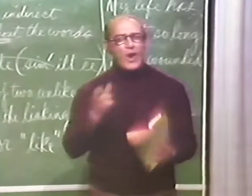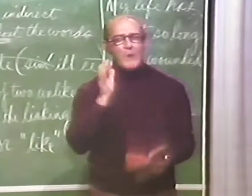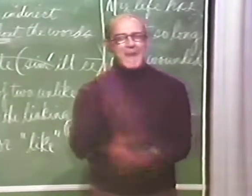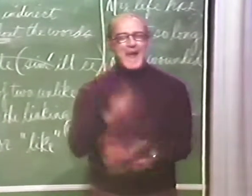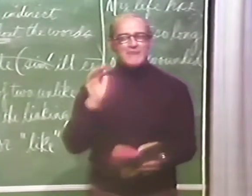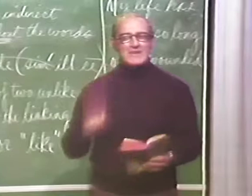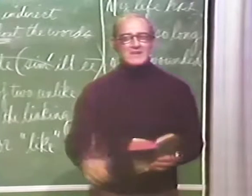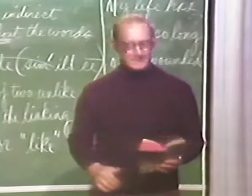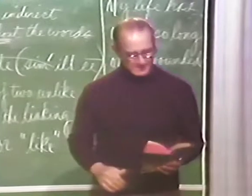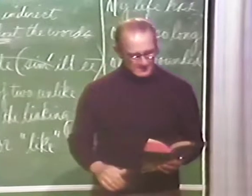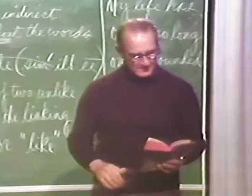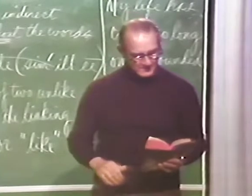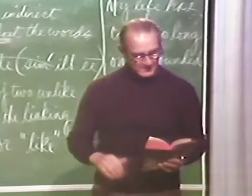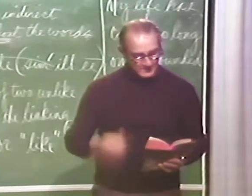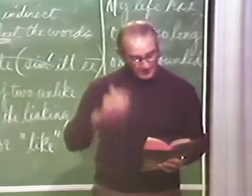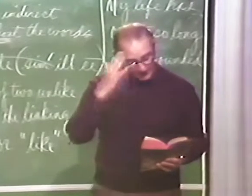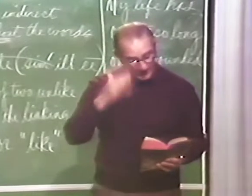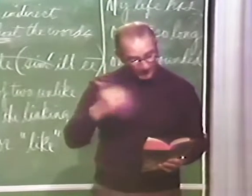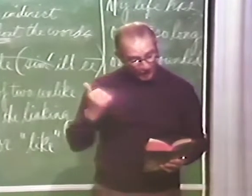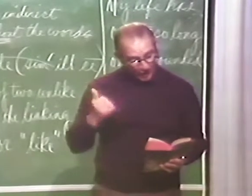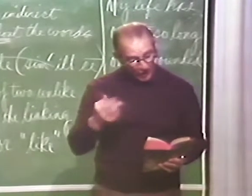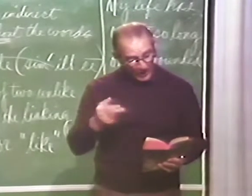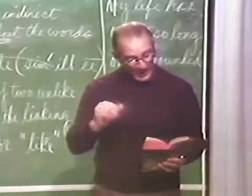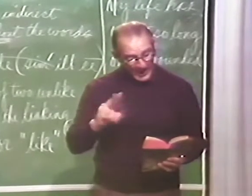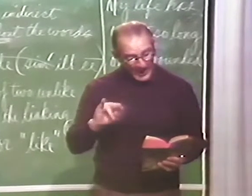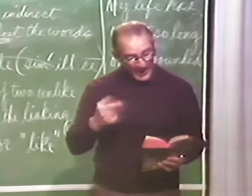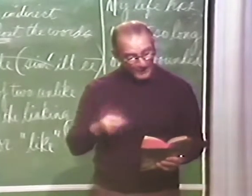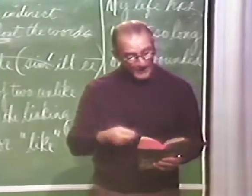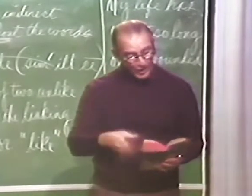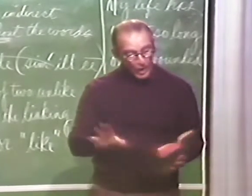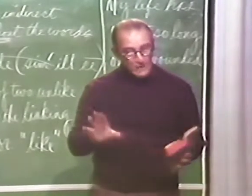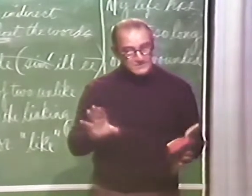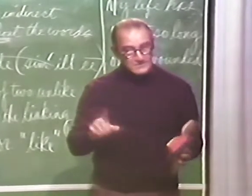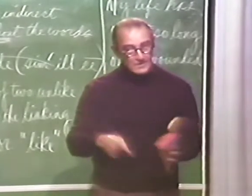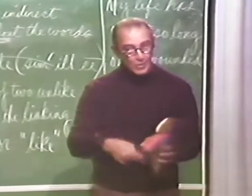"AND WHILE YE MAY, GO MARRY;